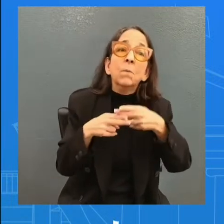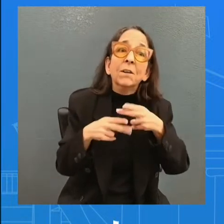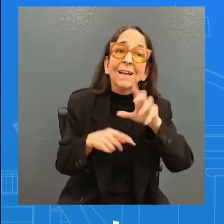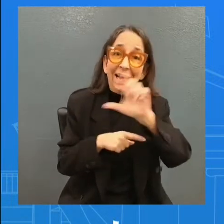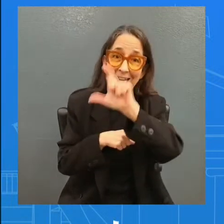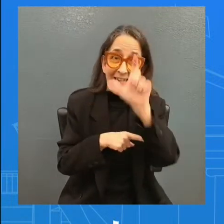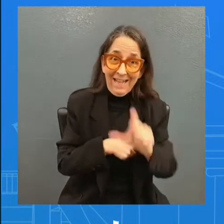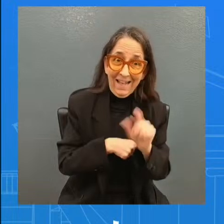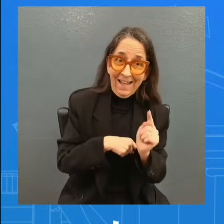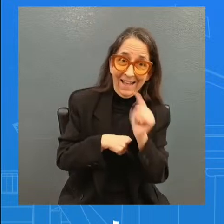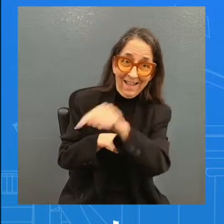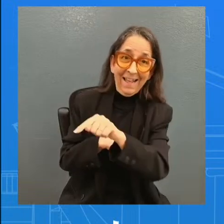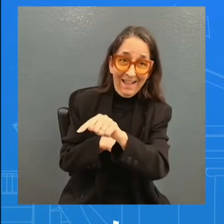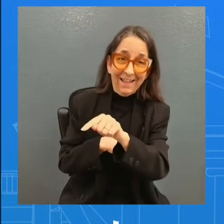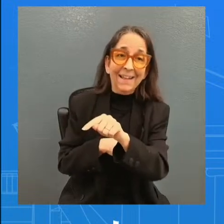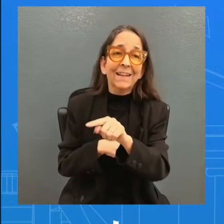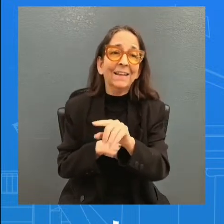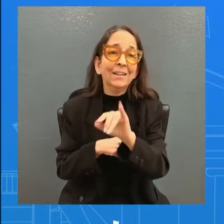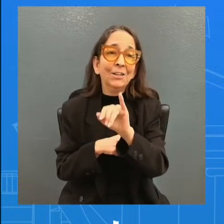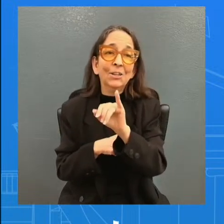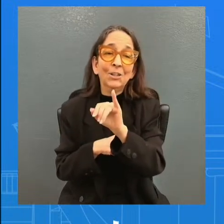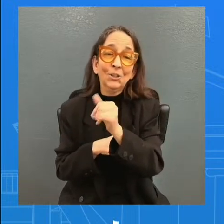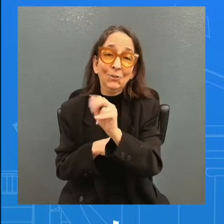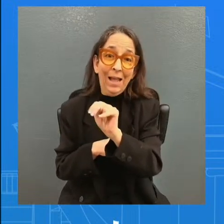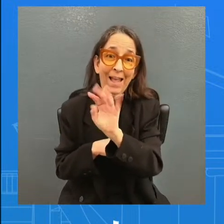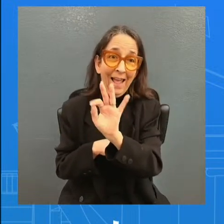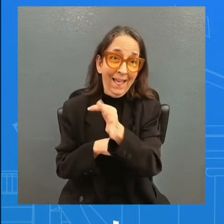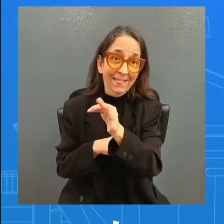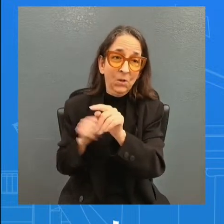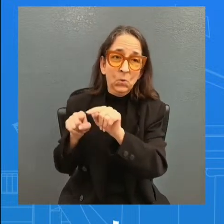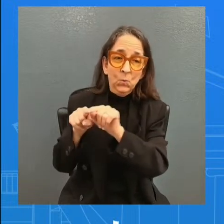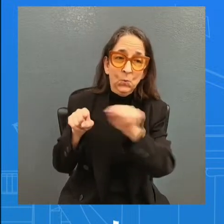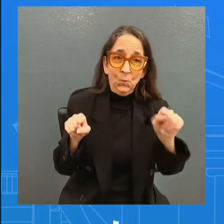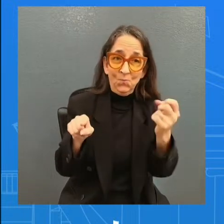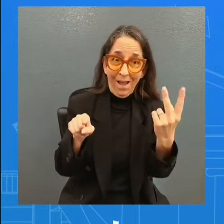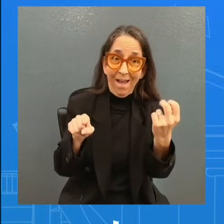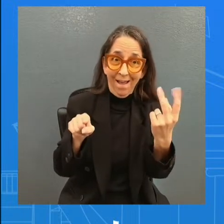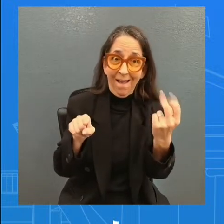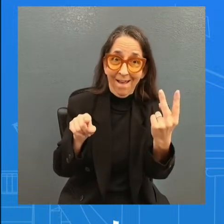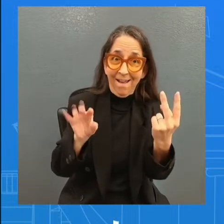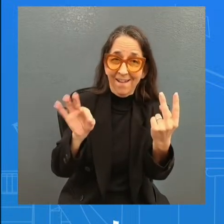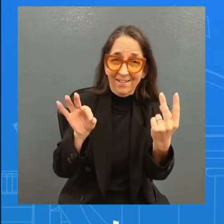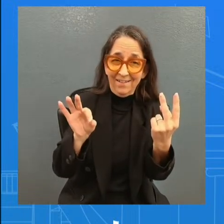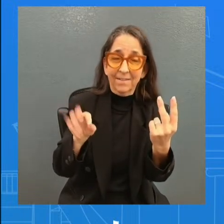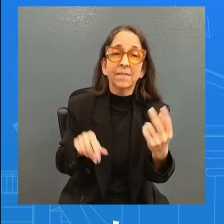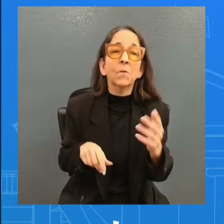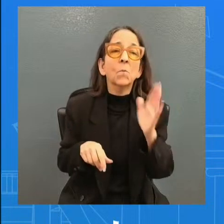During the visit, the president will meet separately with His Holiness Pope Francis, the president of Italy,